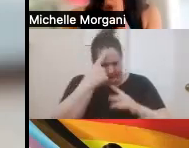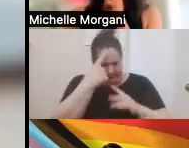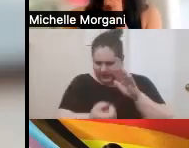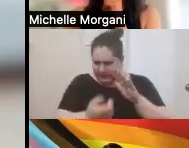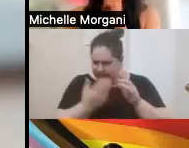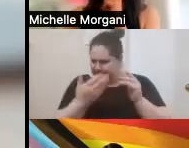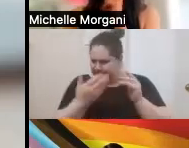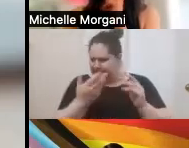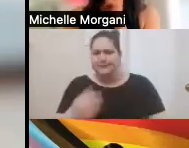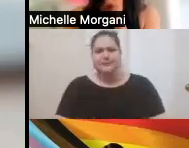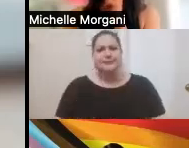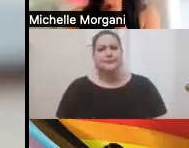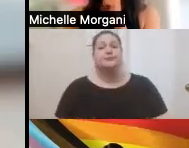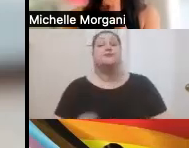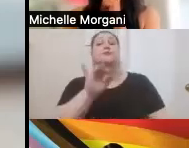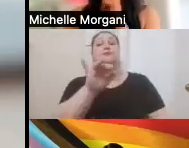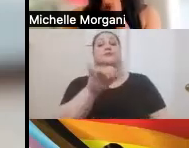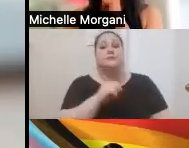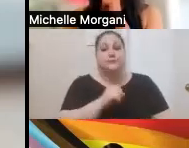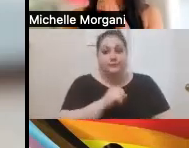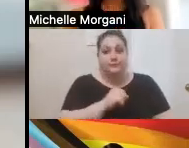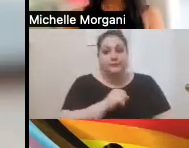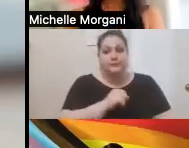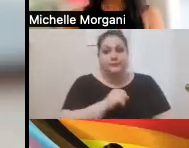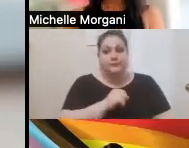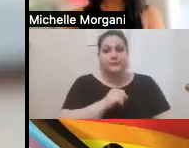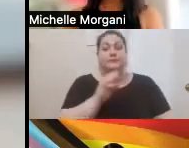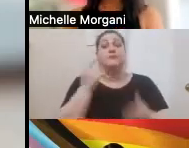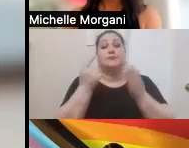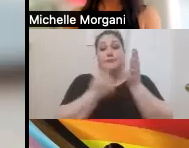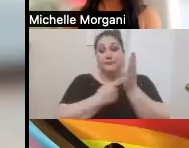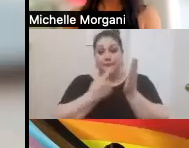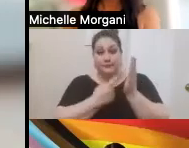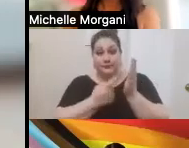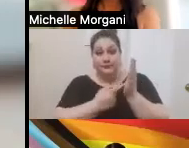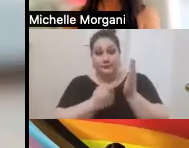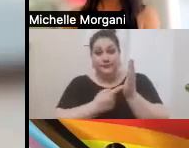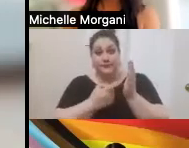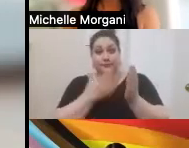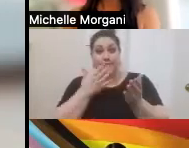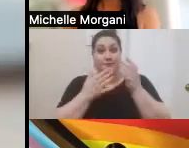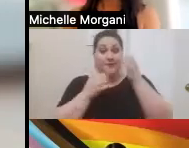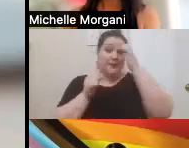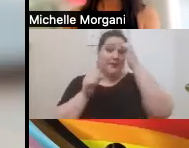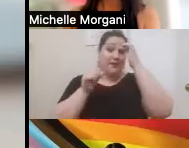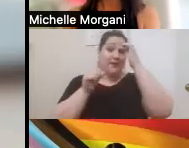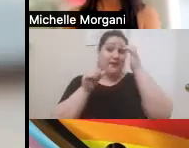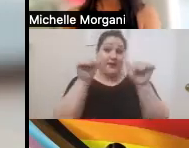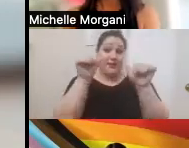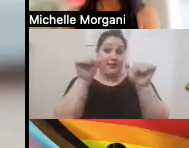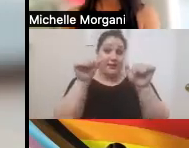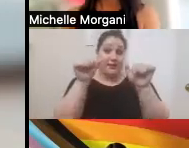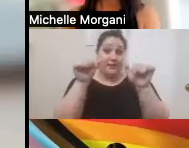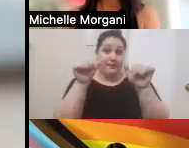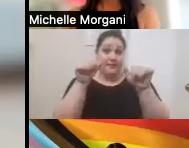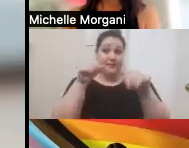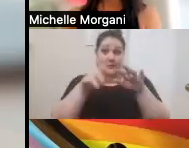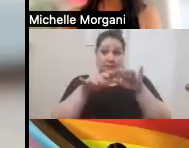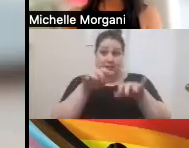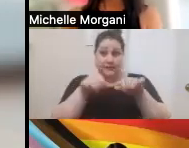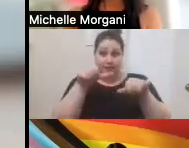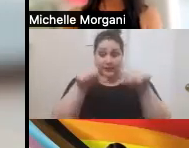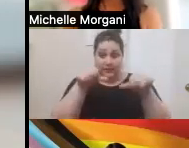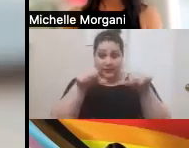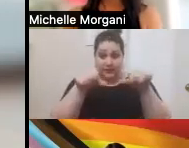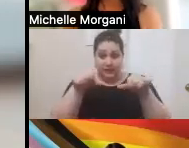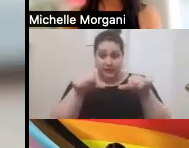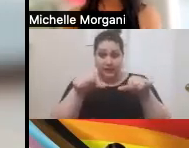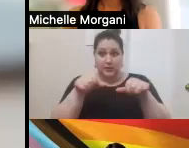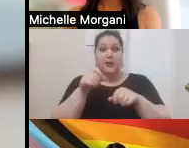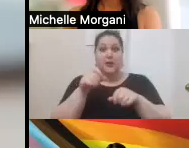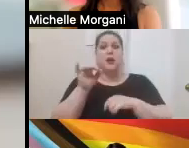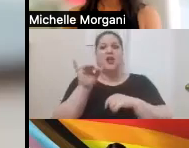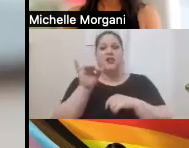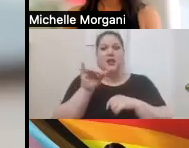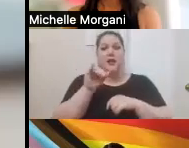Oh, in some cases, thumb typing on something like an iPad or a small iPad mini for smaller